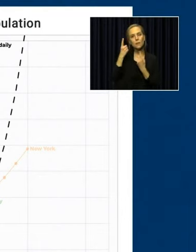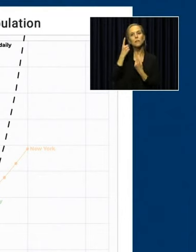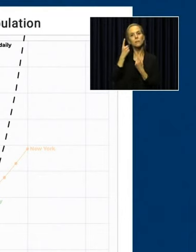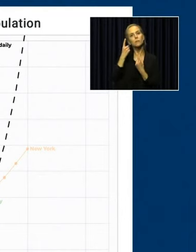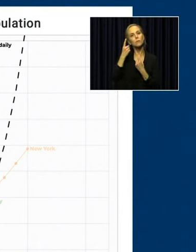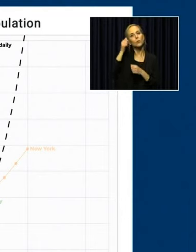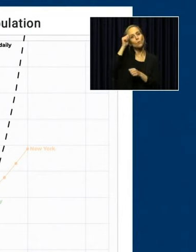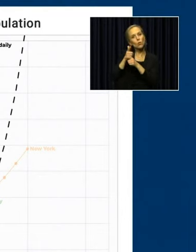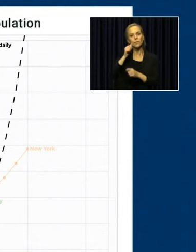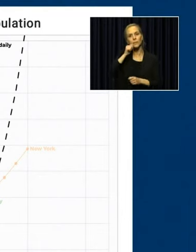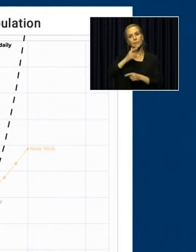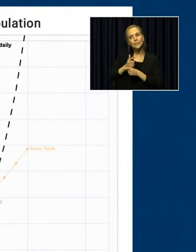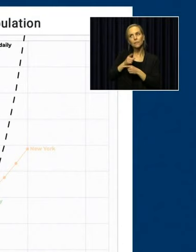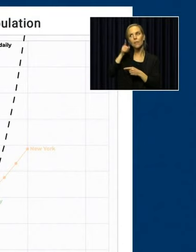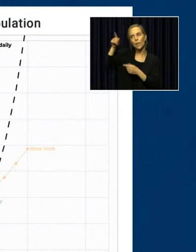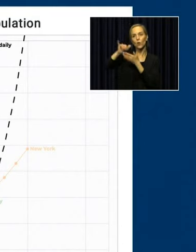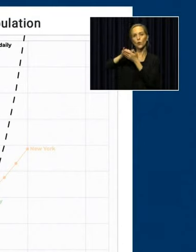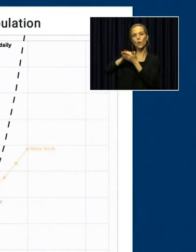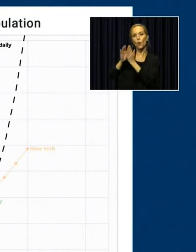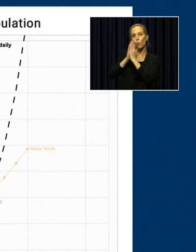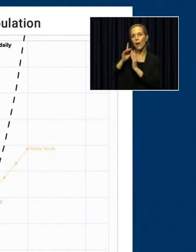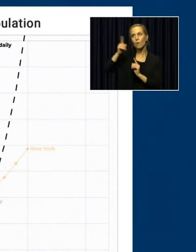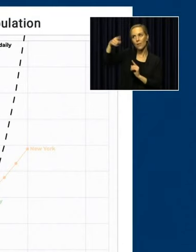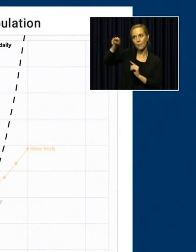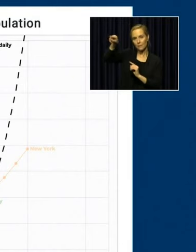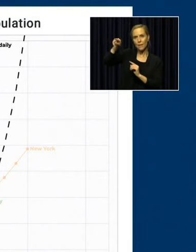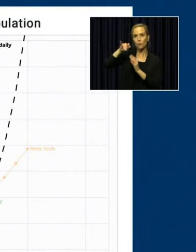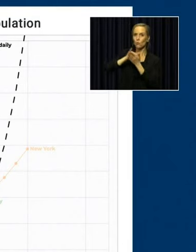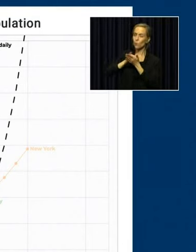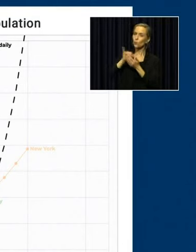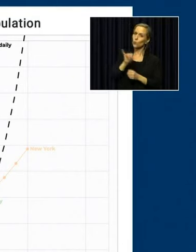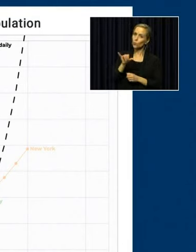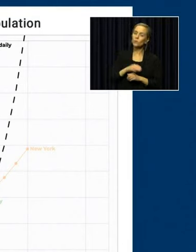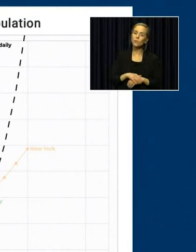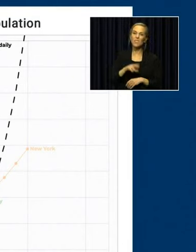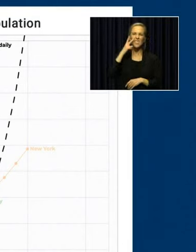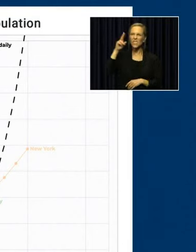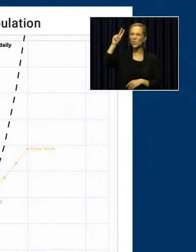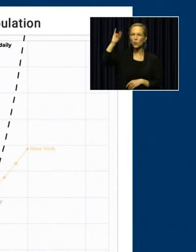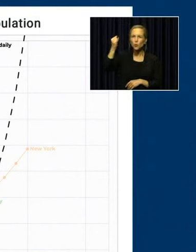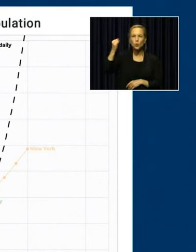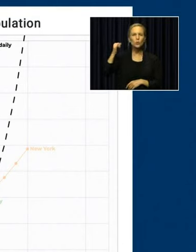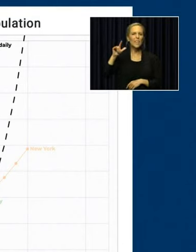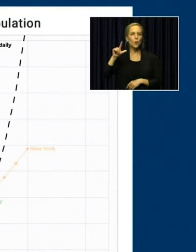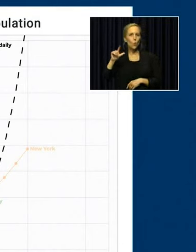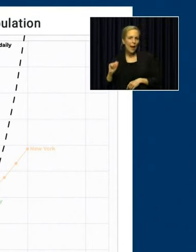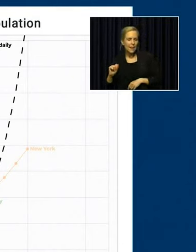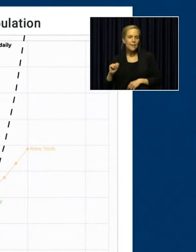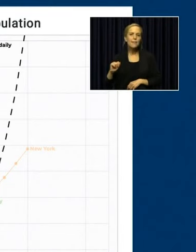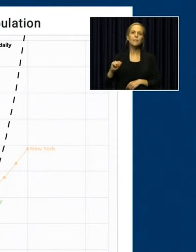WE'VE MADE, WE CAN LOOK AT THESE TWO GRAPHS AND WE CAN KNOW THEY WERE THE RIGHT SACRIFICES, THAT